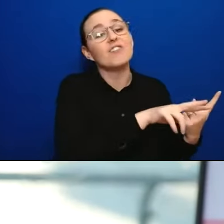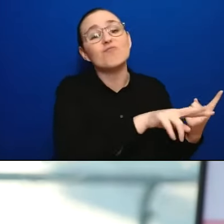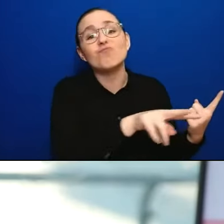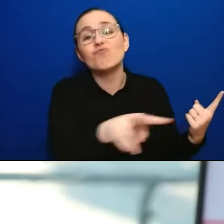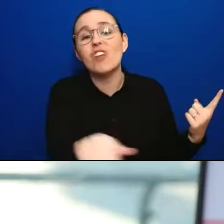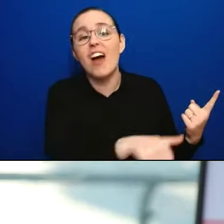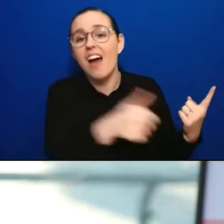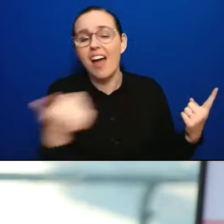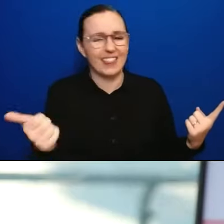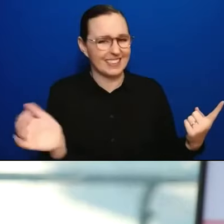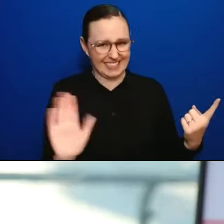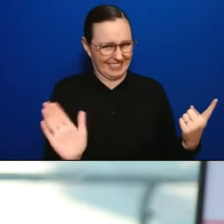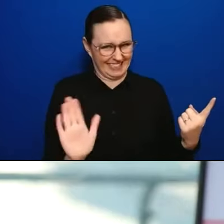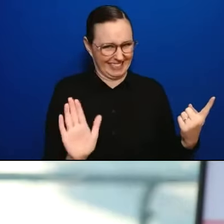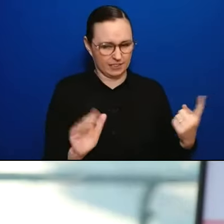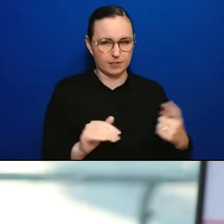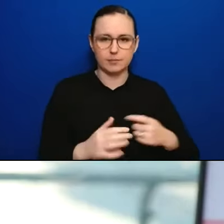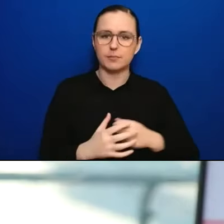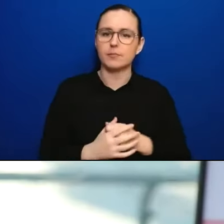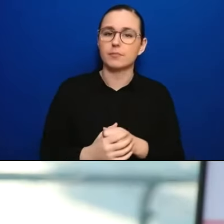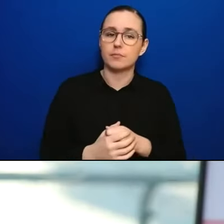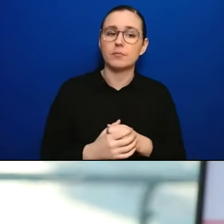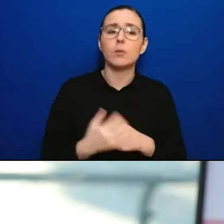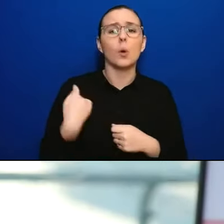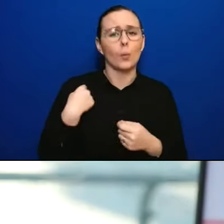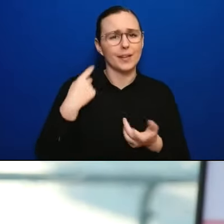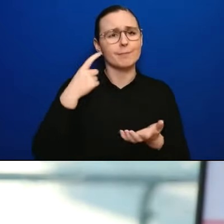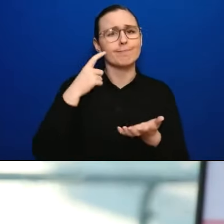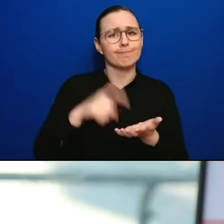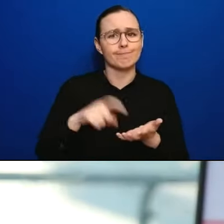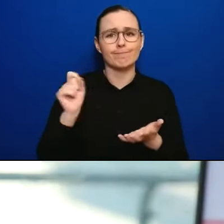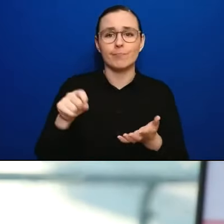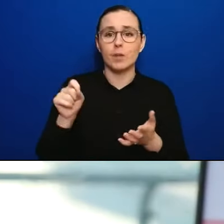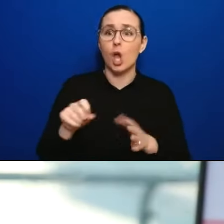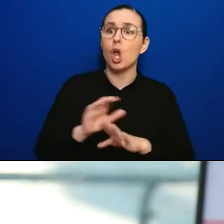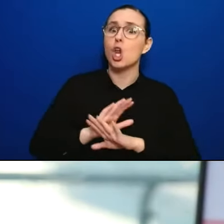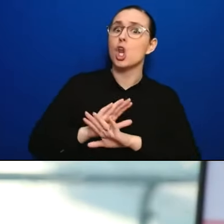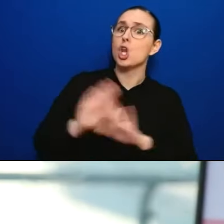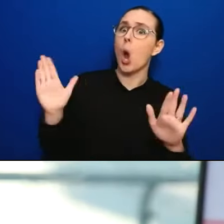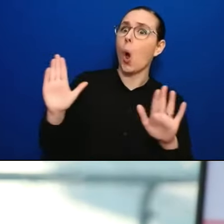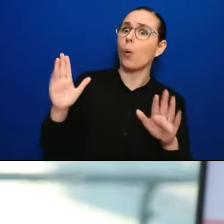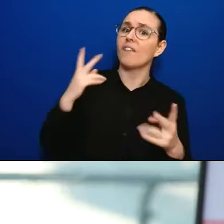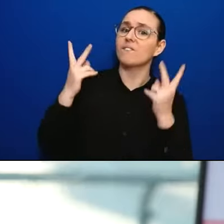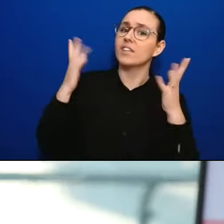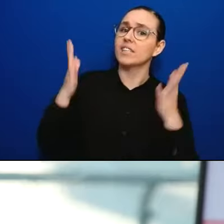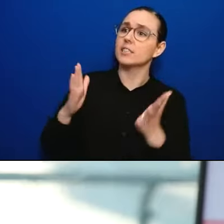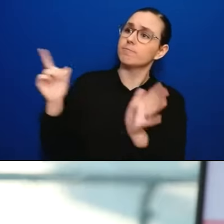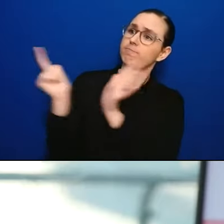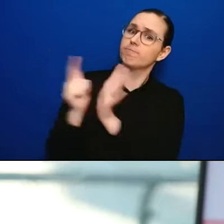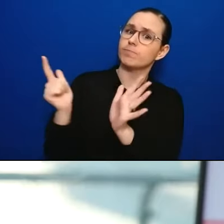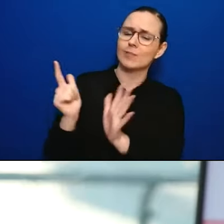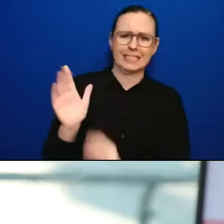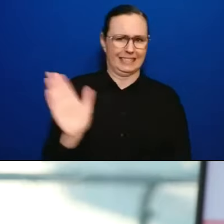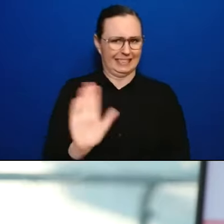that they are only visiting the person they are there to see but we are acutely aware of the impact of the extended social